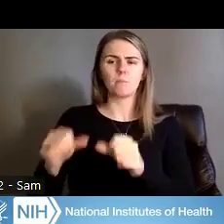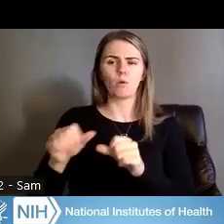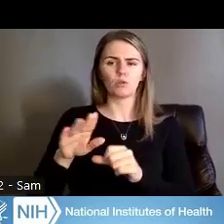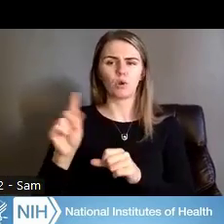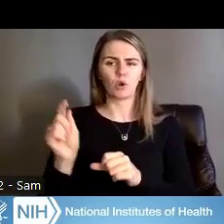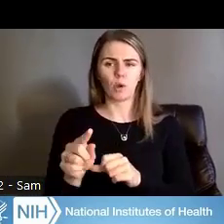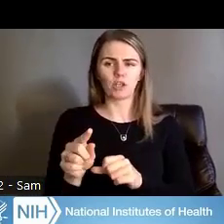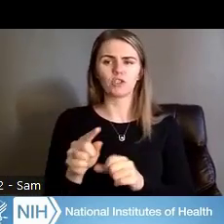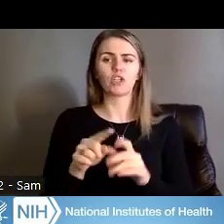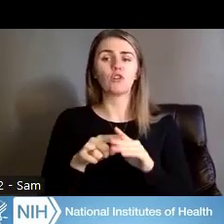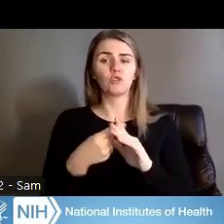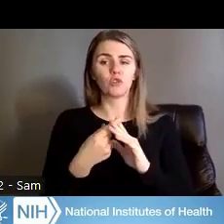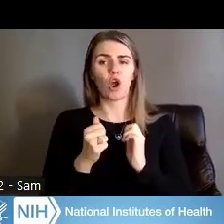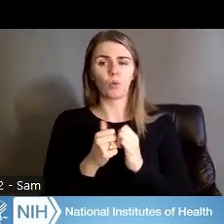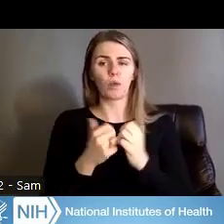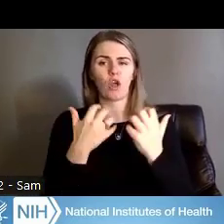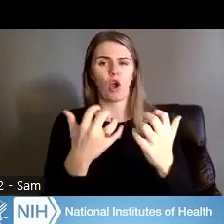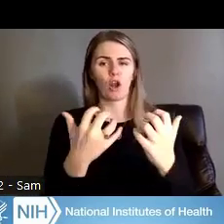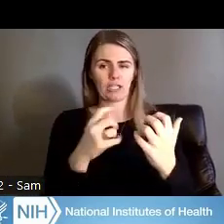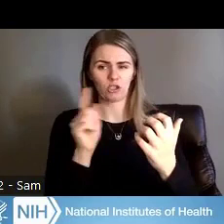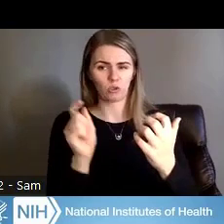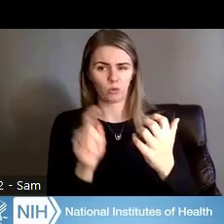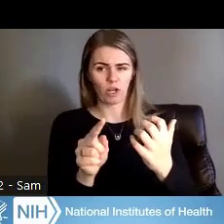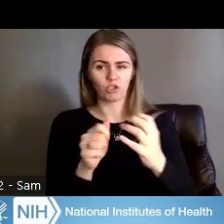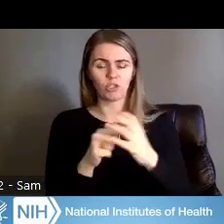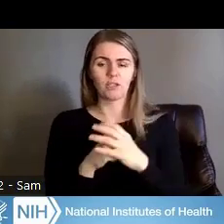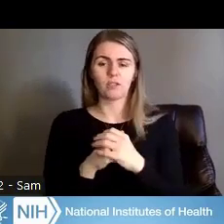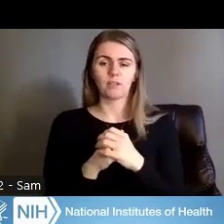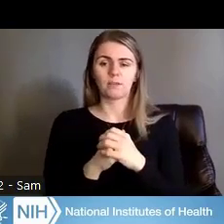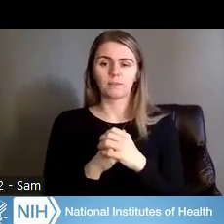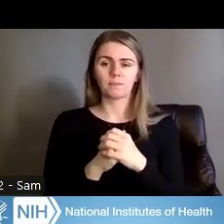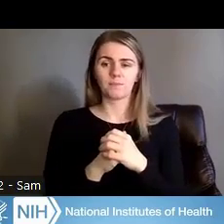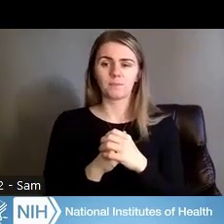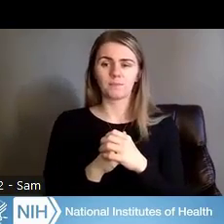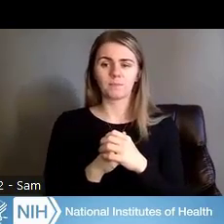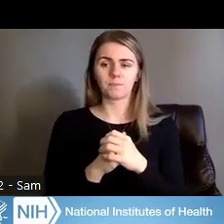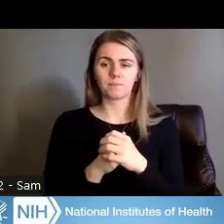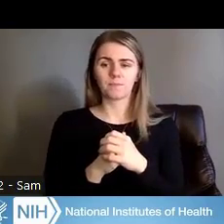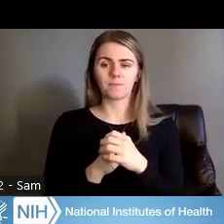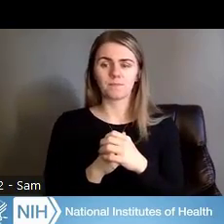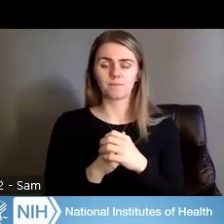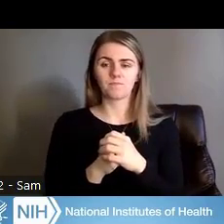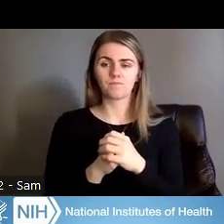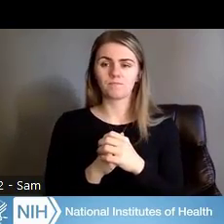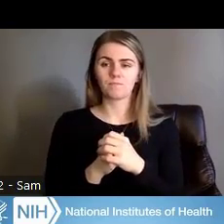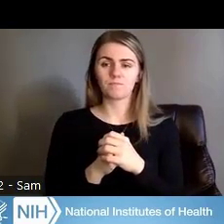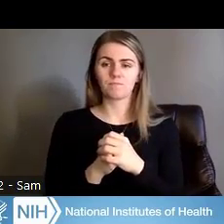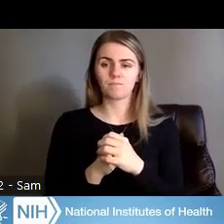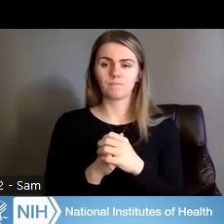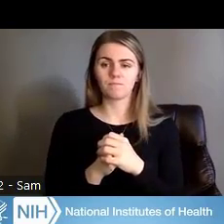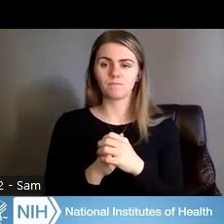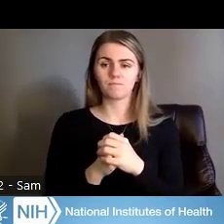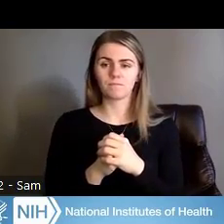And additionally, if there's a question that's posted there that is relevant to your situation,